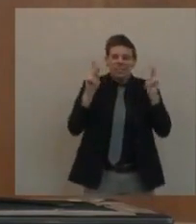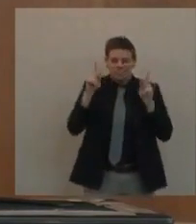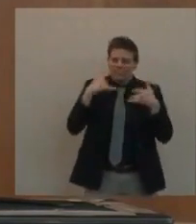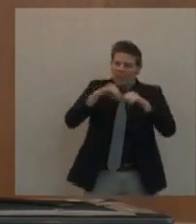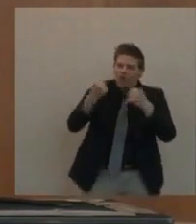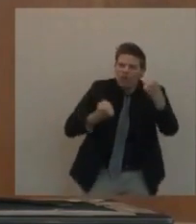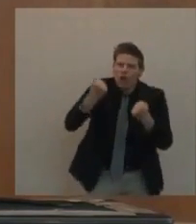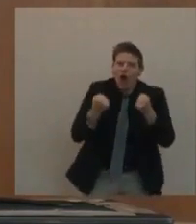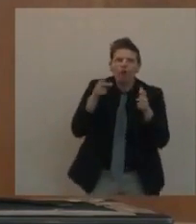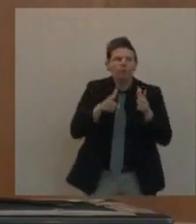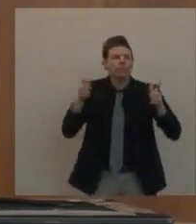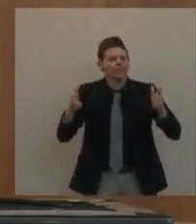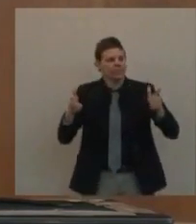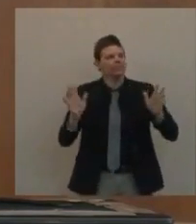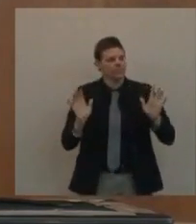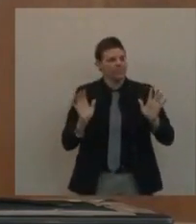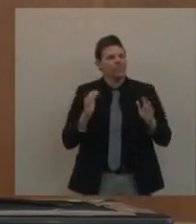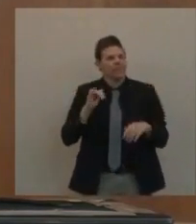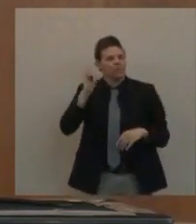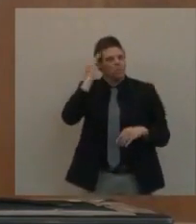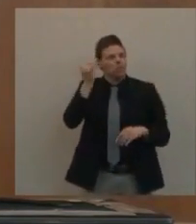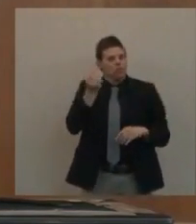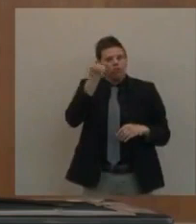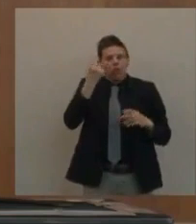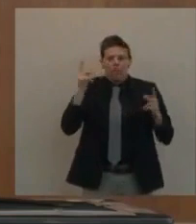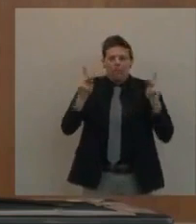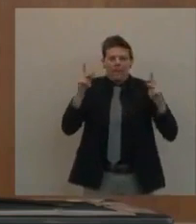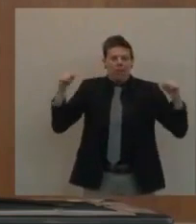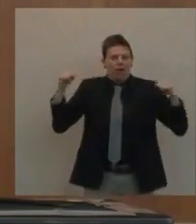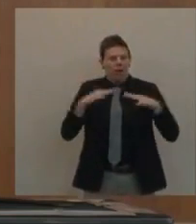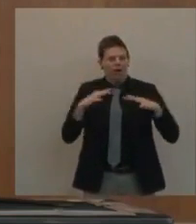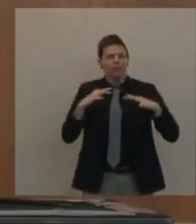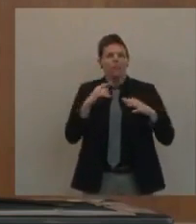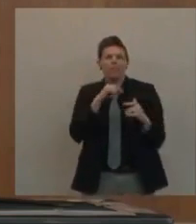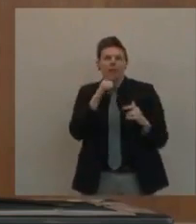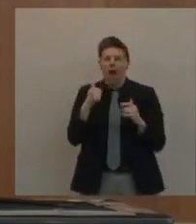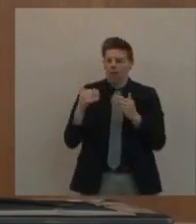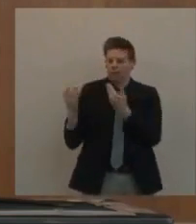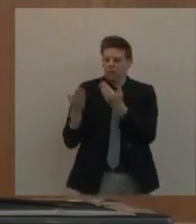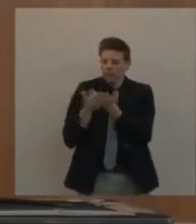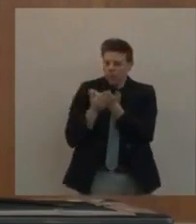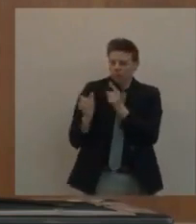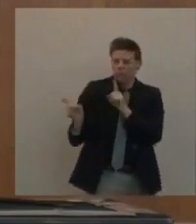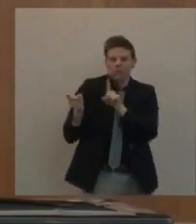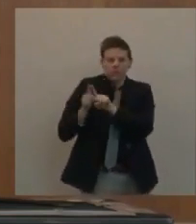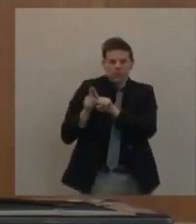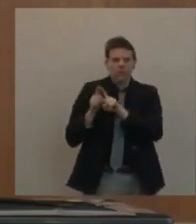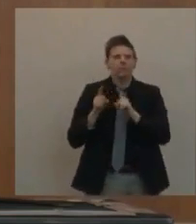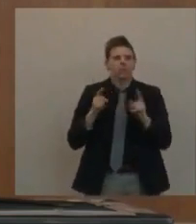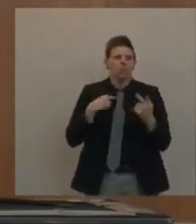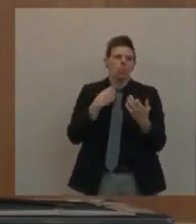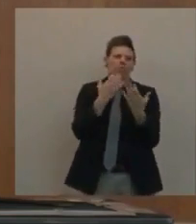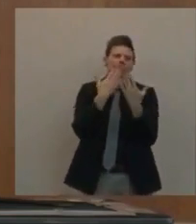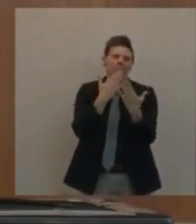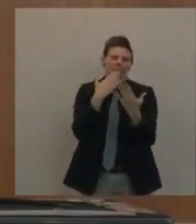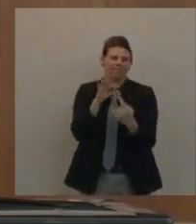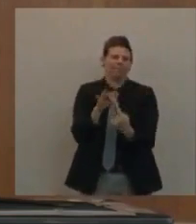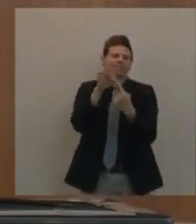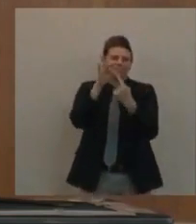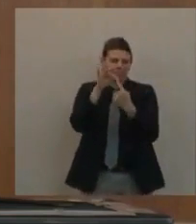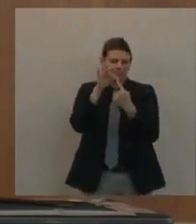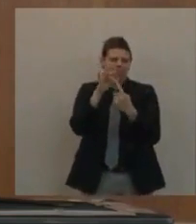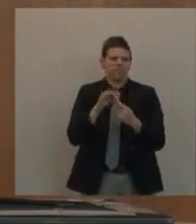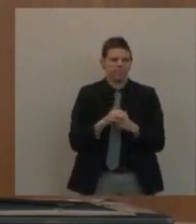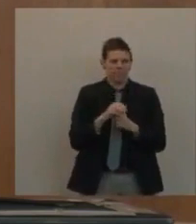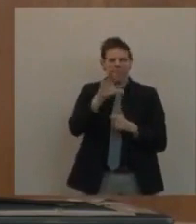BUT DON’T GET OUT, INTO FEEL THAT SOLIDARITY OF LOVE AND FAITH, BY COMING TO THEIR PLACE OF WORSHIP.